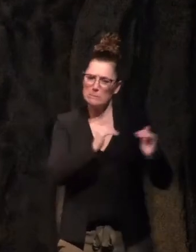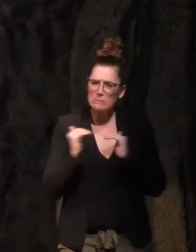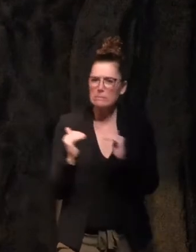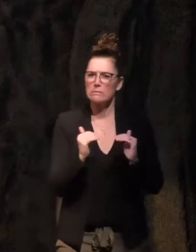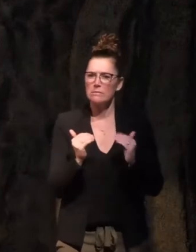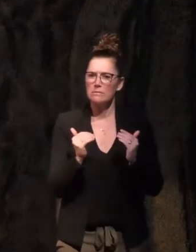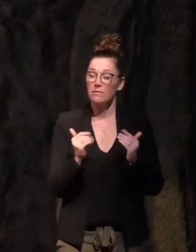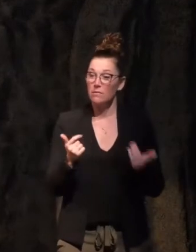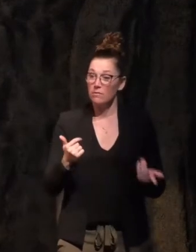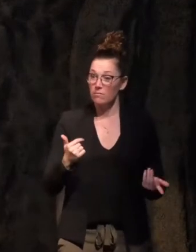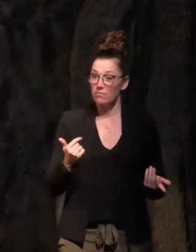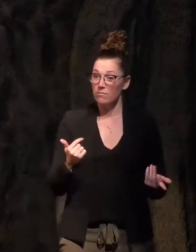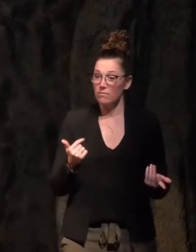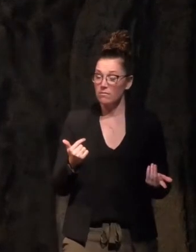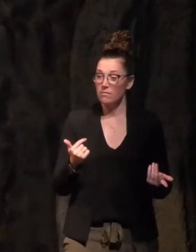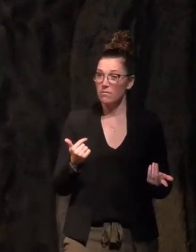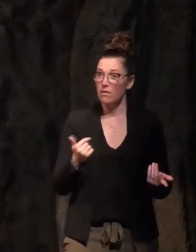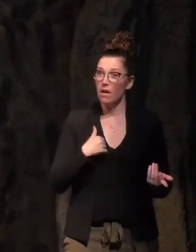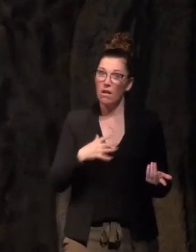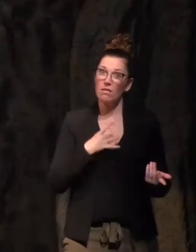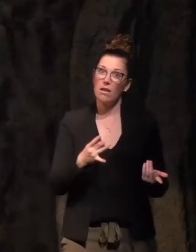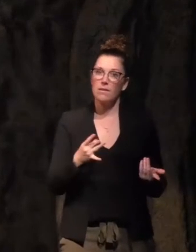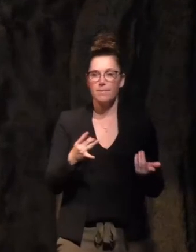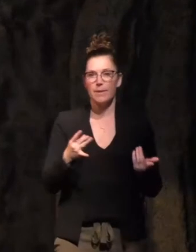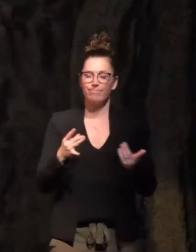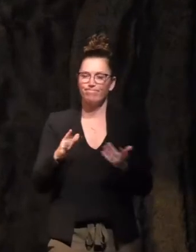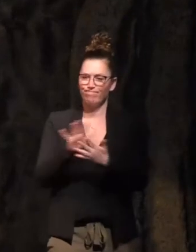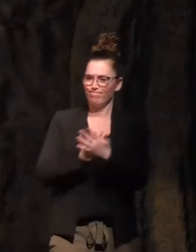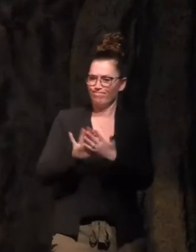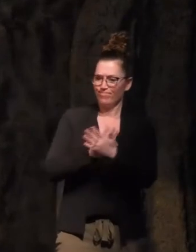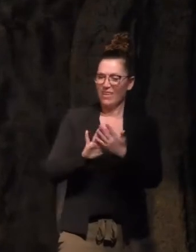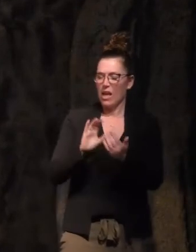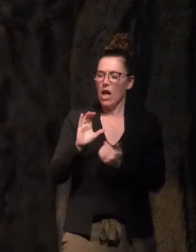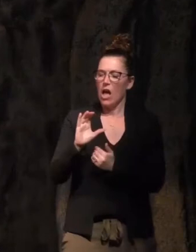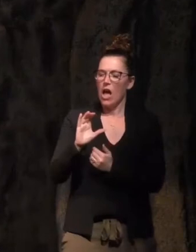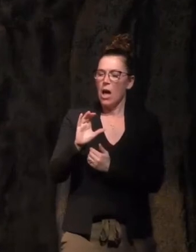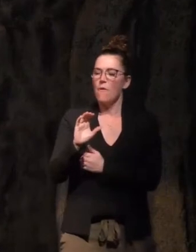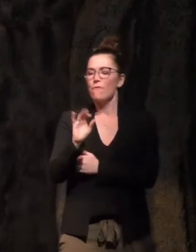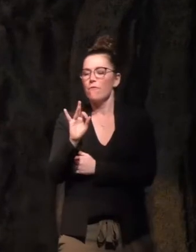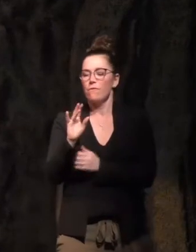especially in kinda quasi-formal context when we introduce ourselves, not just with our job titles,